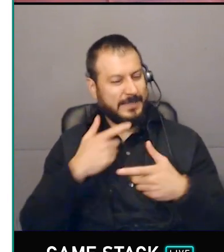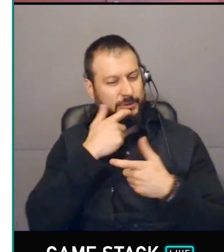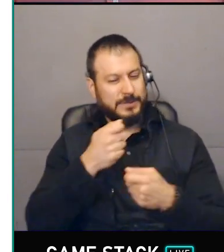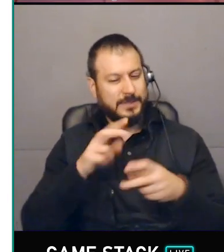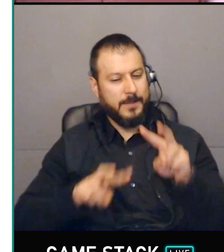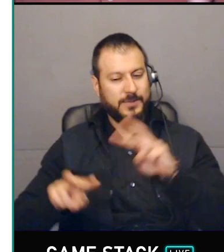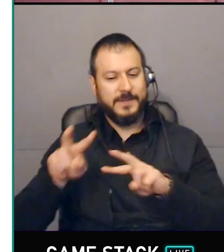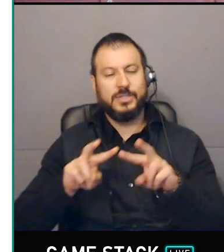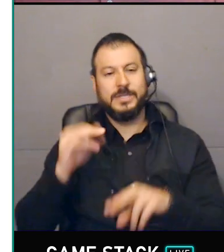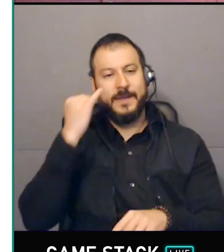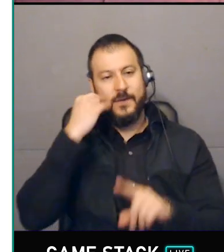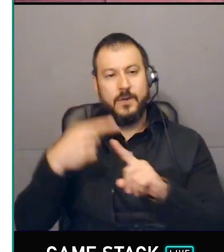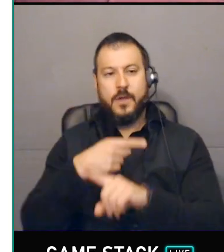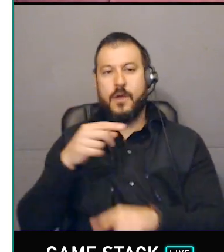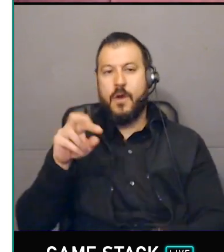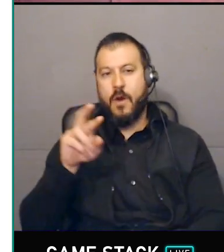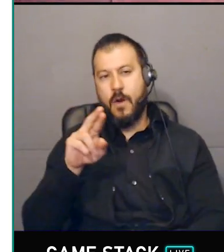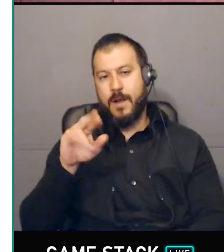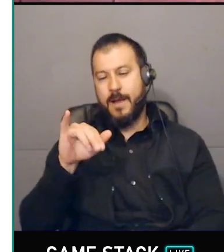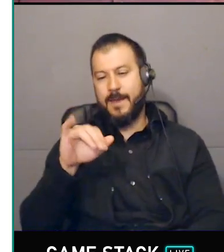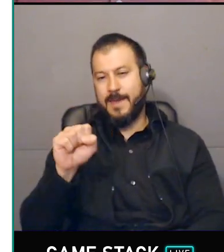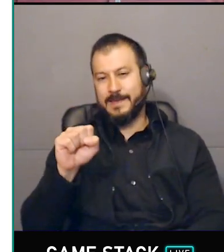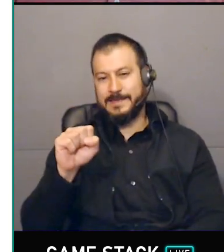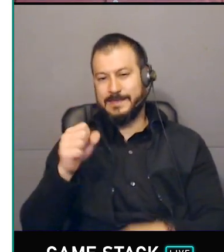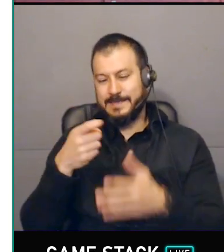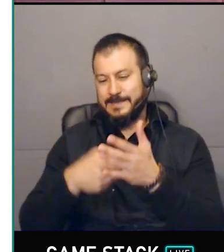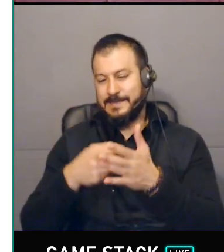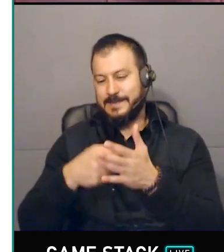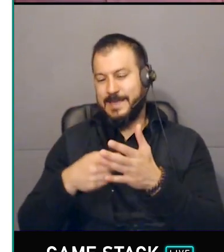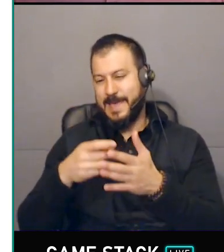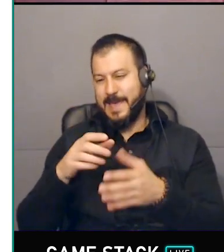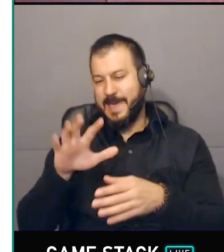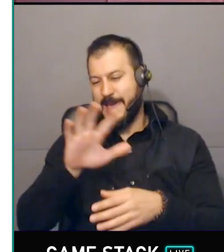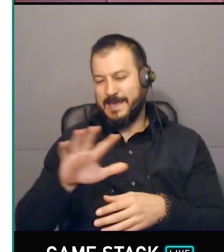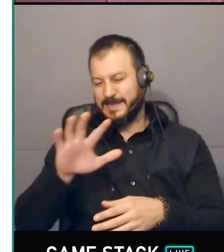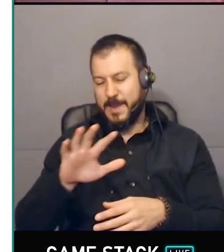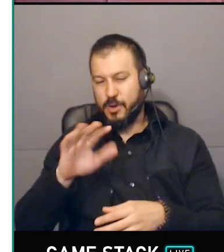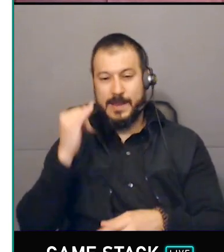So if we go back to this RIS estimator here, what if we let P equal to P-hat?